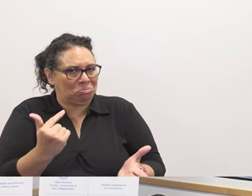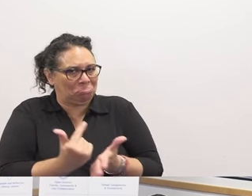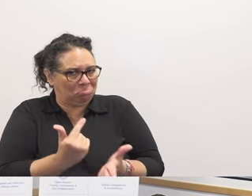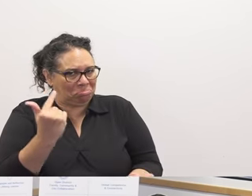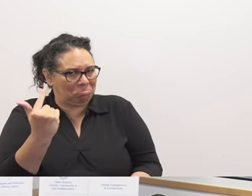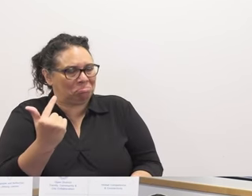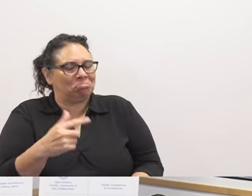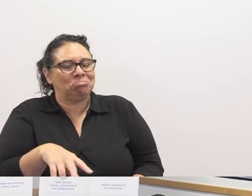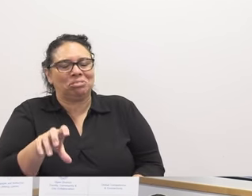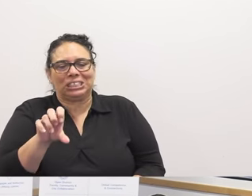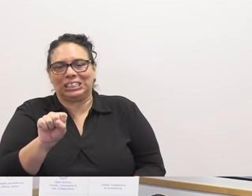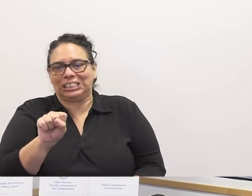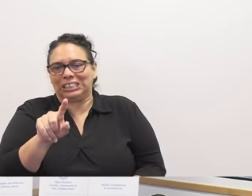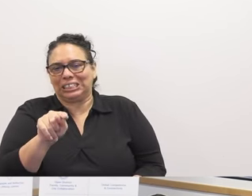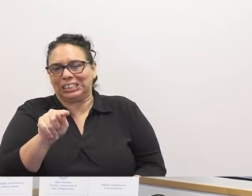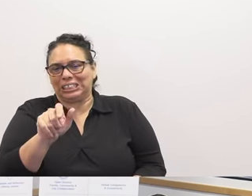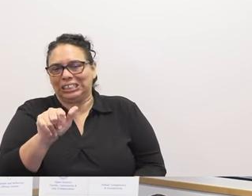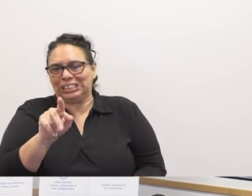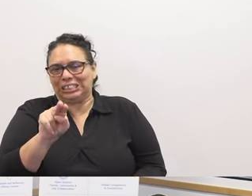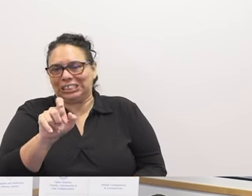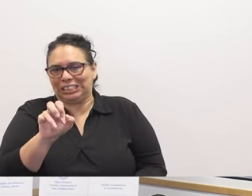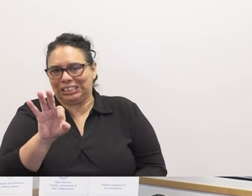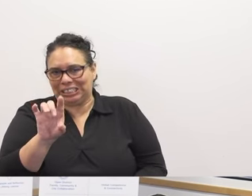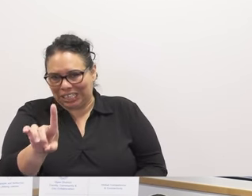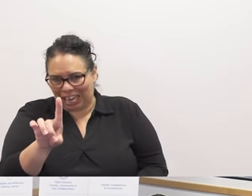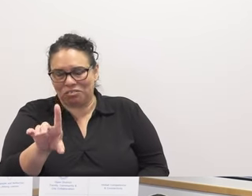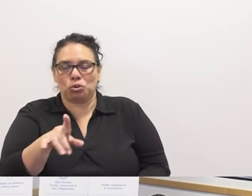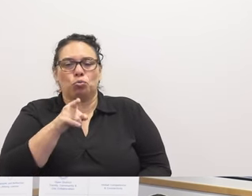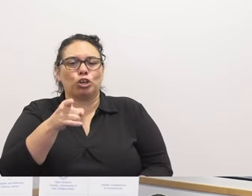and what you're doing is so valuable.